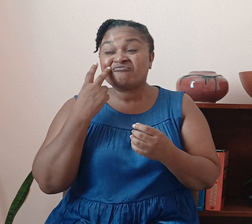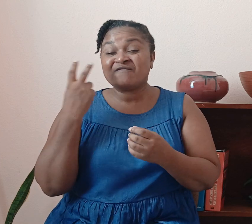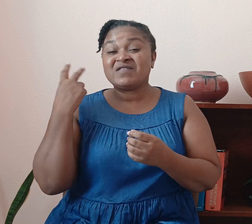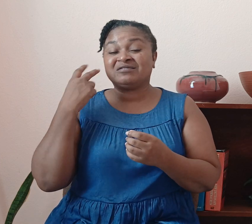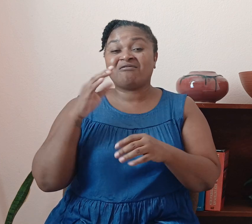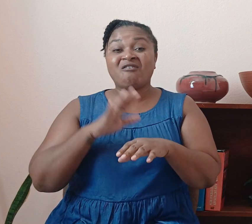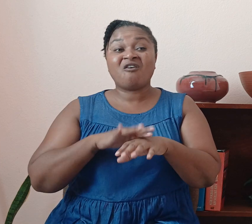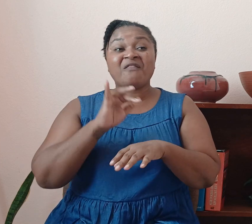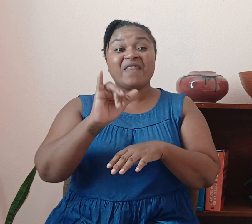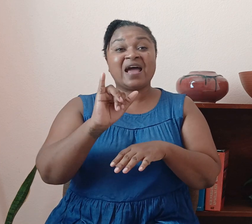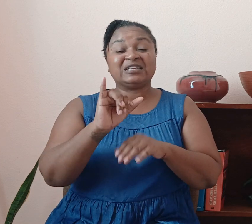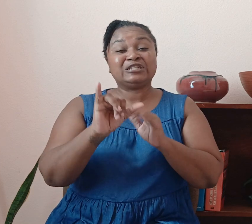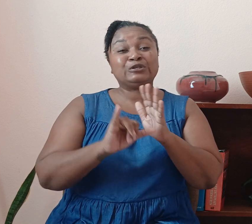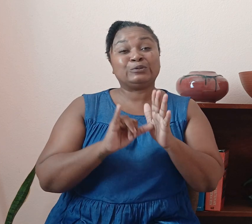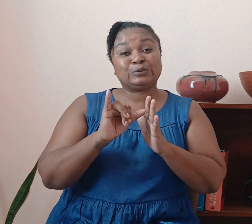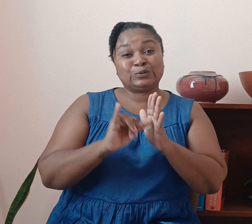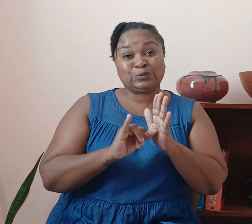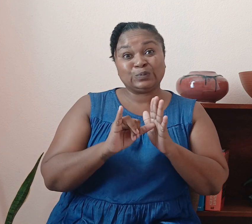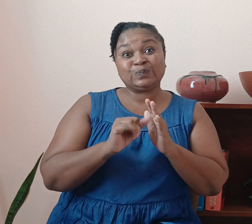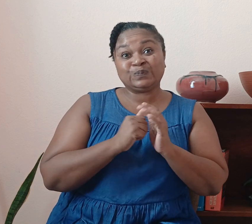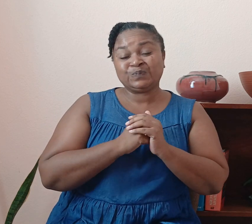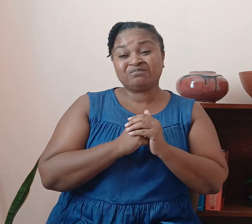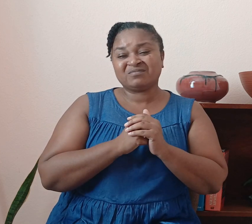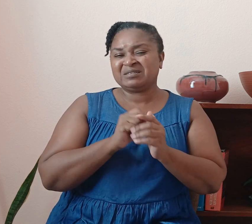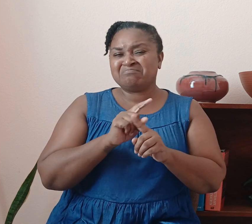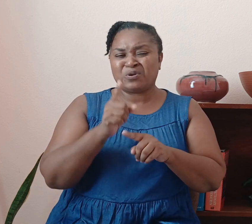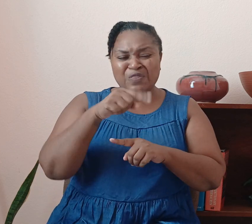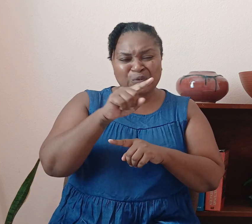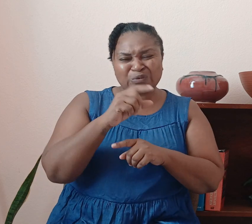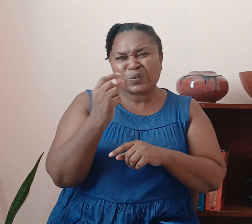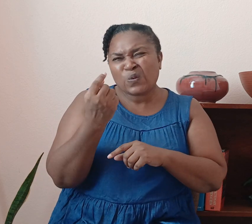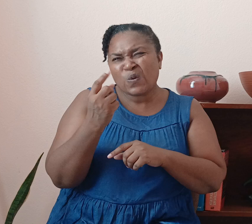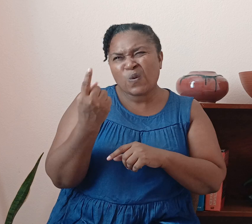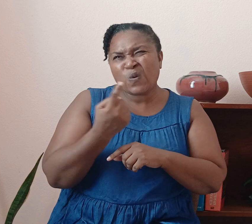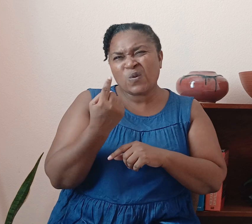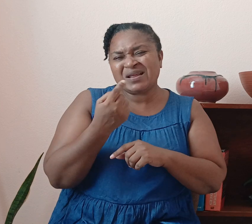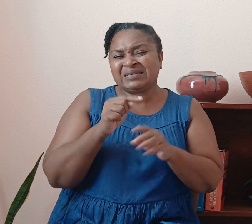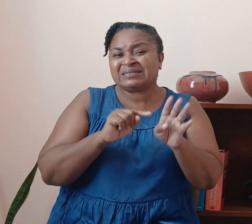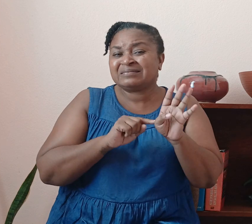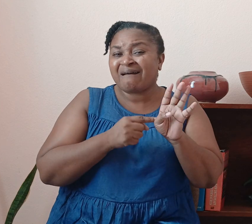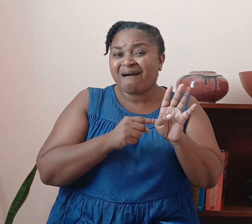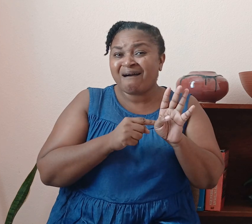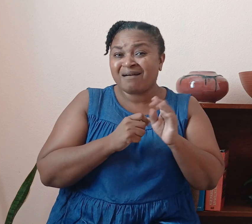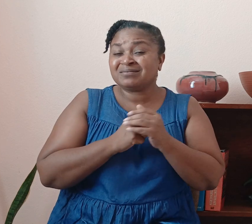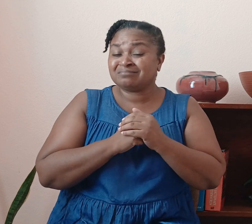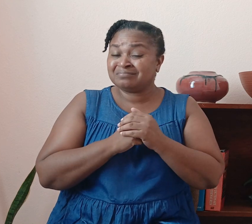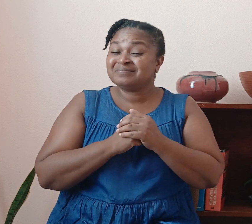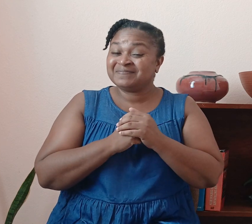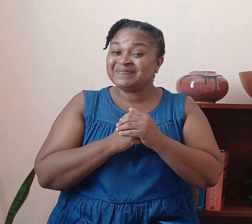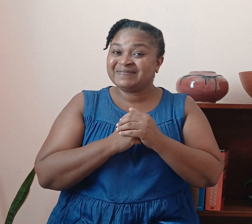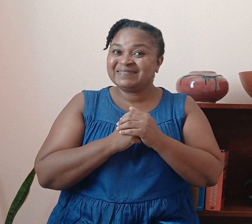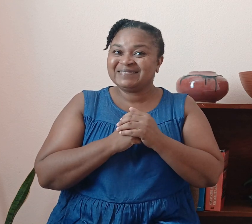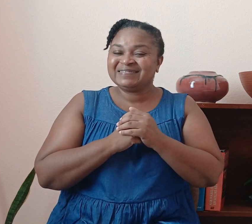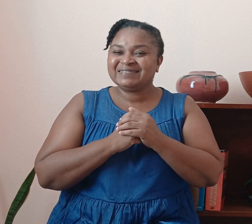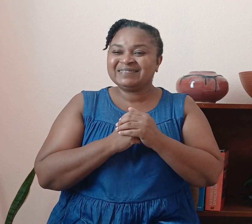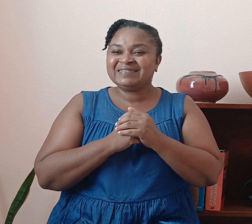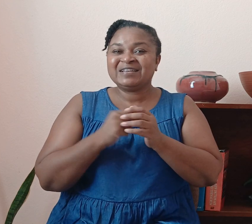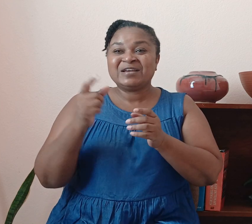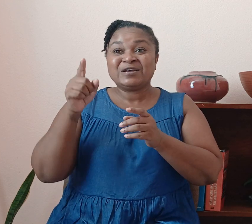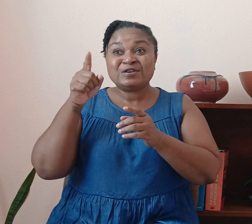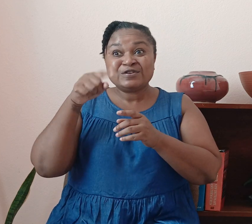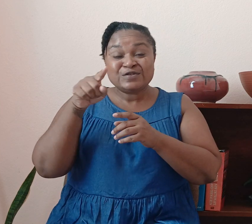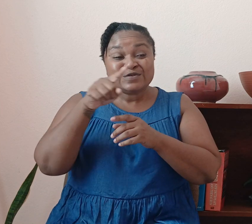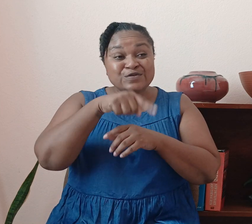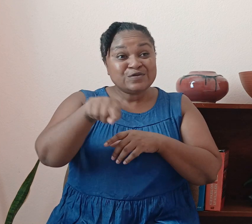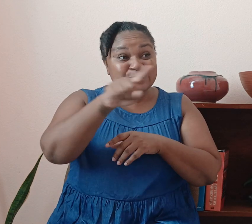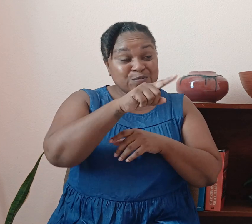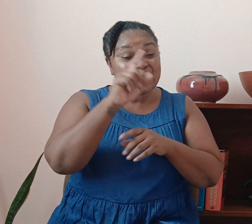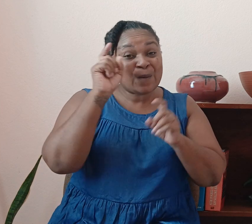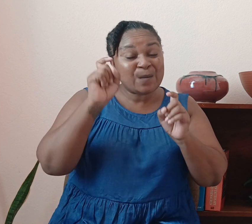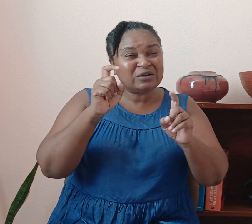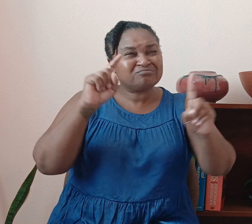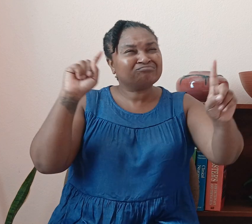but these are only a starting point. You should aim to pray to the Lord from your heart.